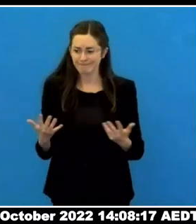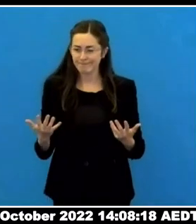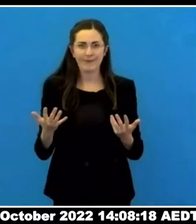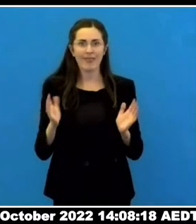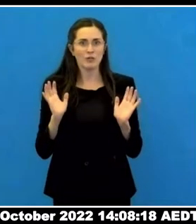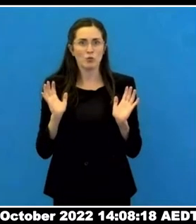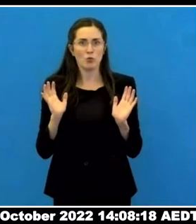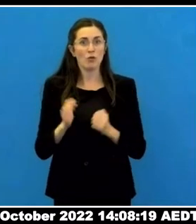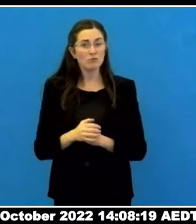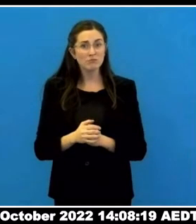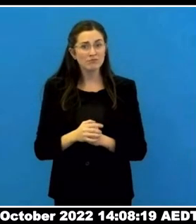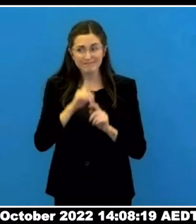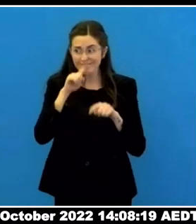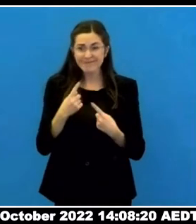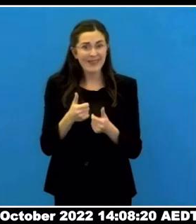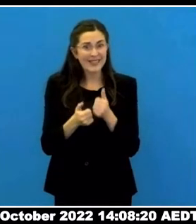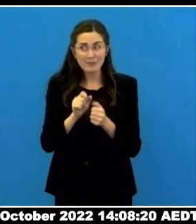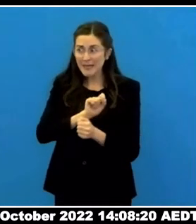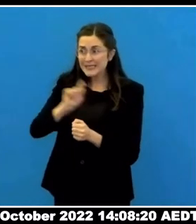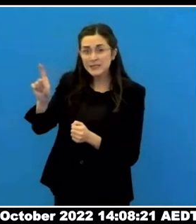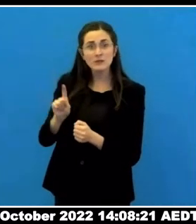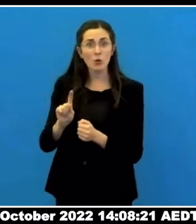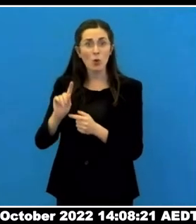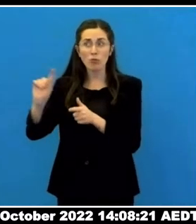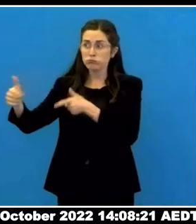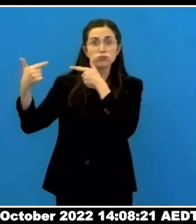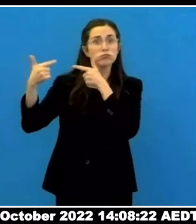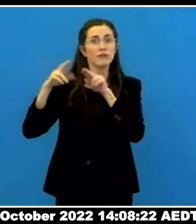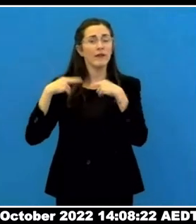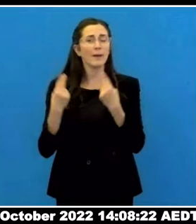I couldn't text or video call my family in those years.